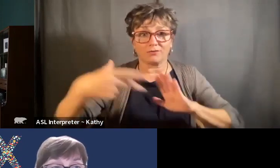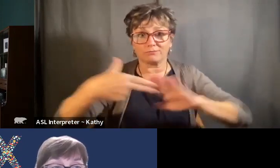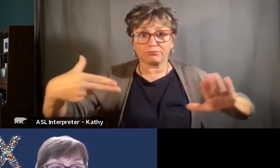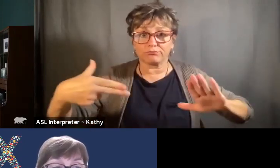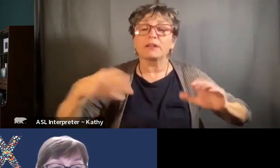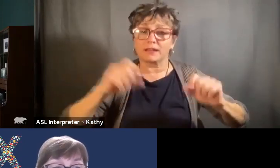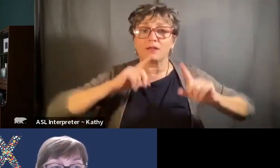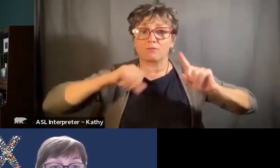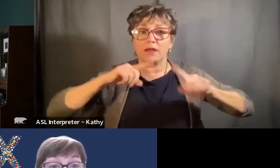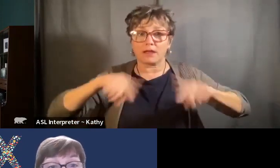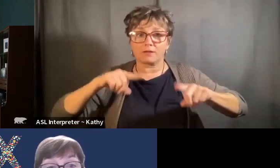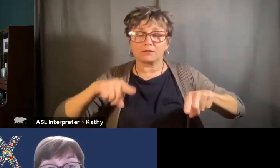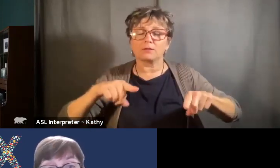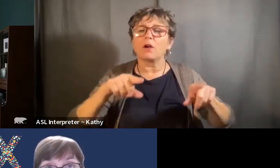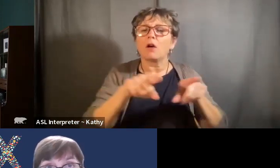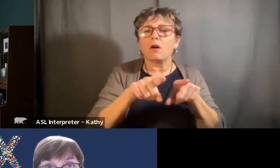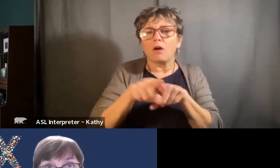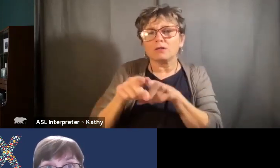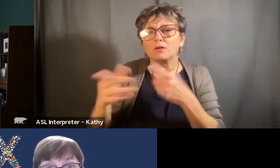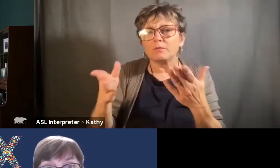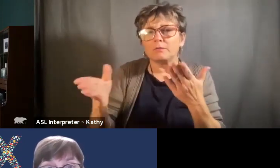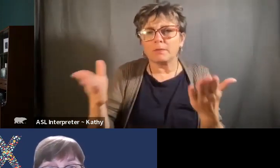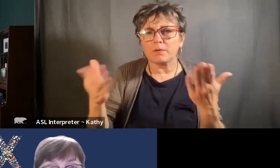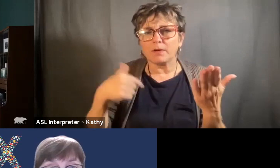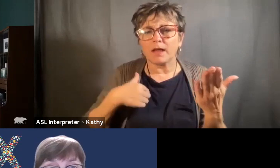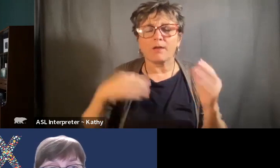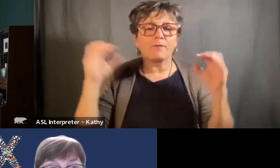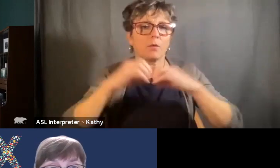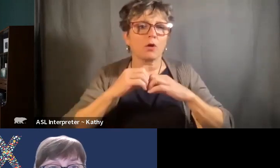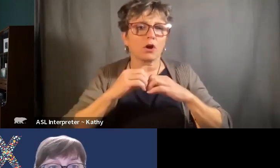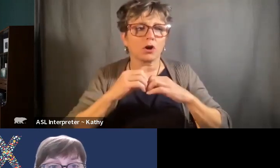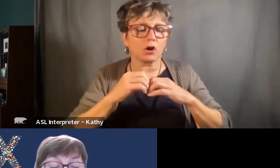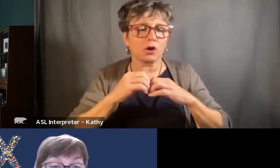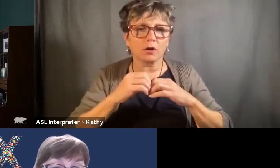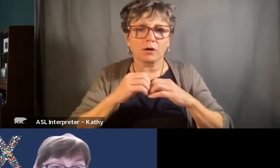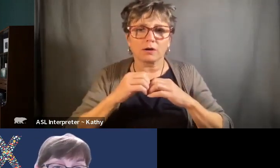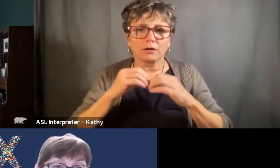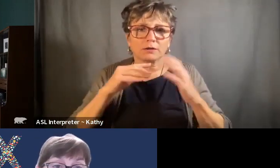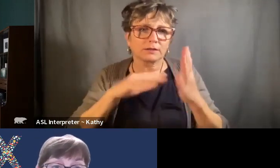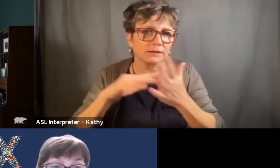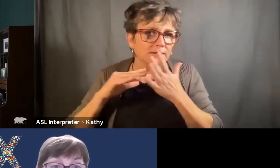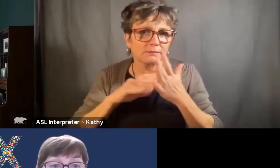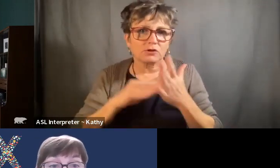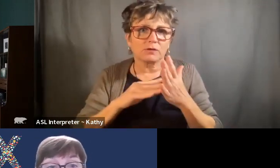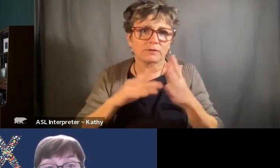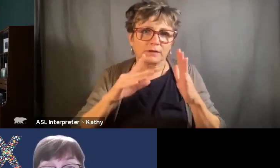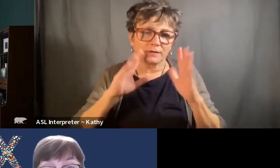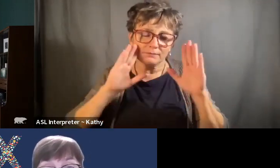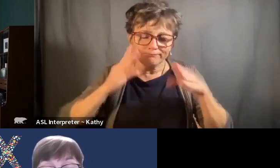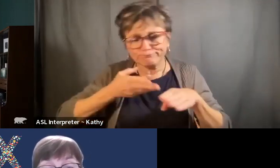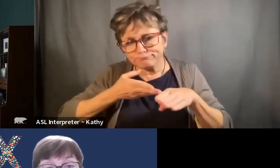have um more uh hearing um specific or vision specific surveys that are really deeper dives